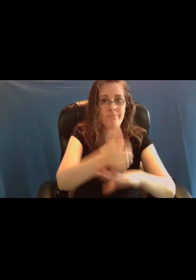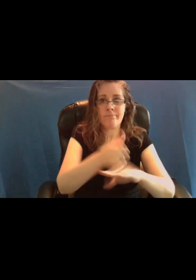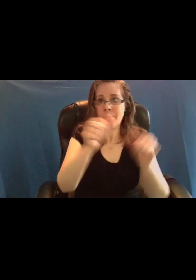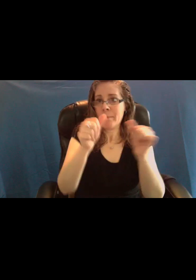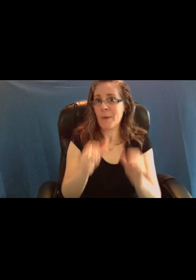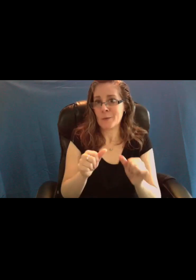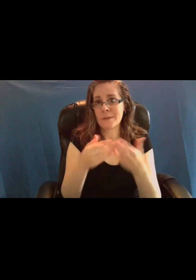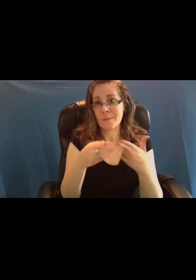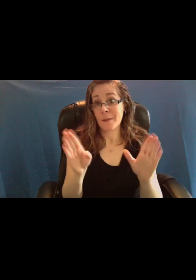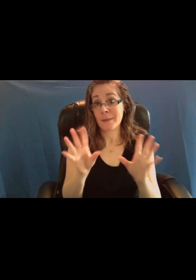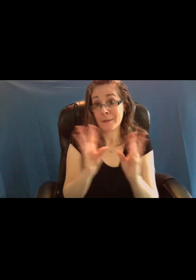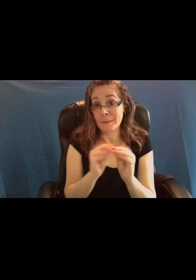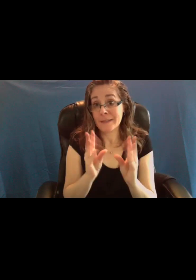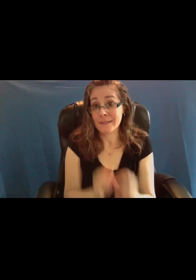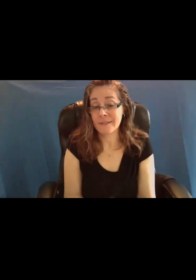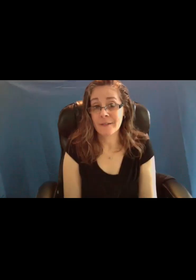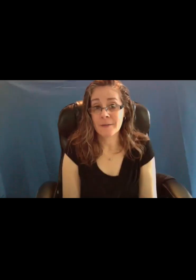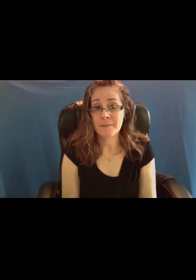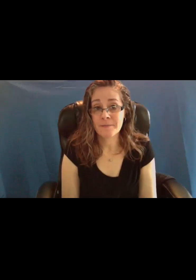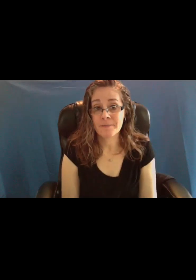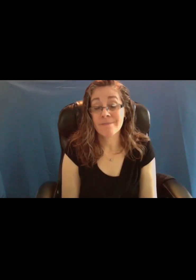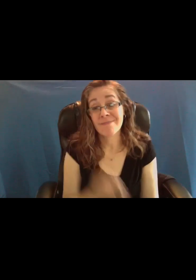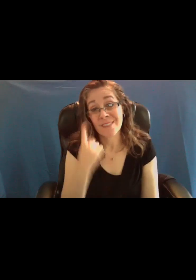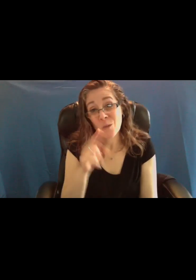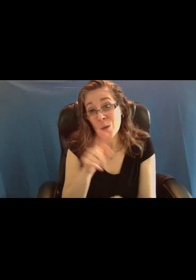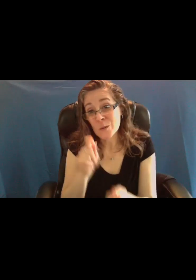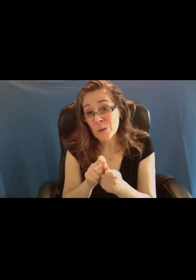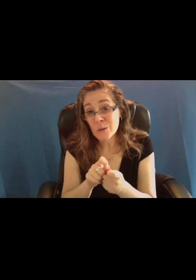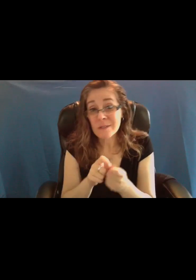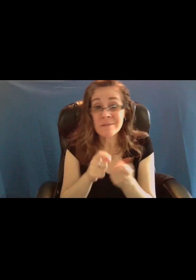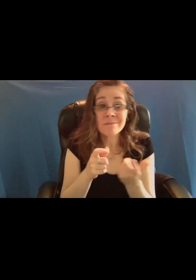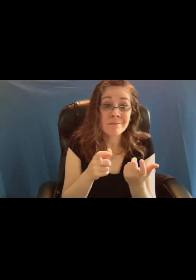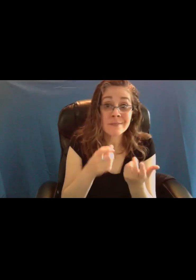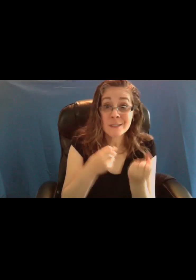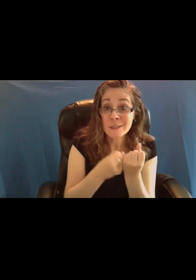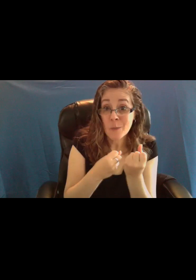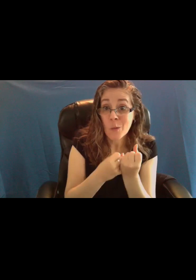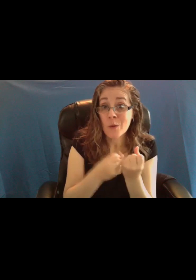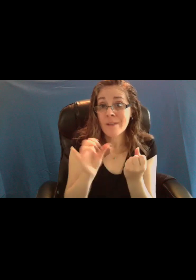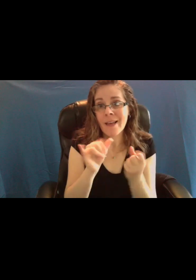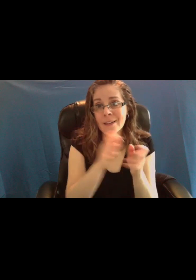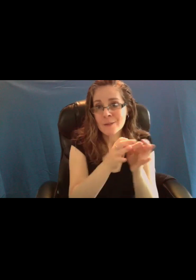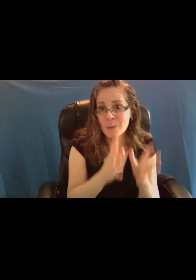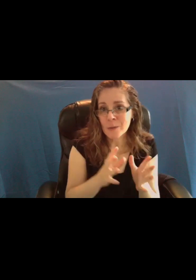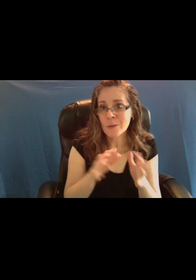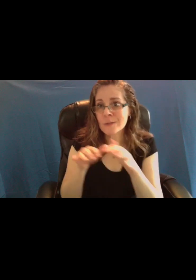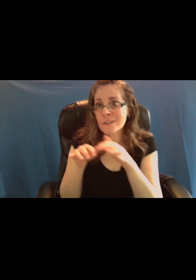know that for certain auxiliary aids, interpreters and CART, you